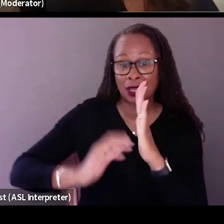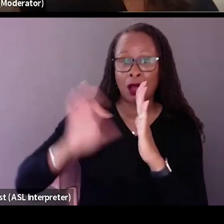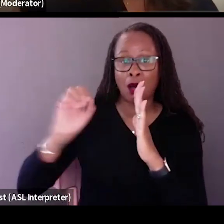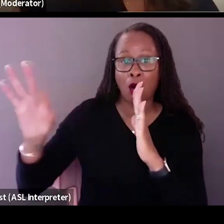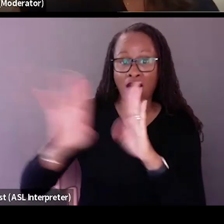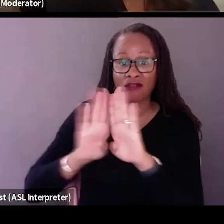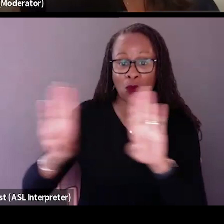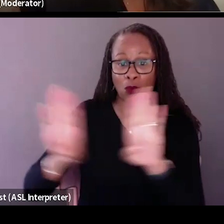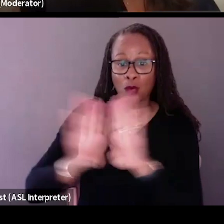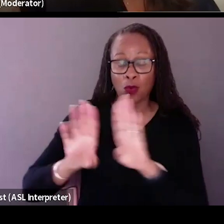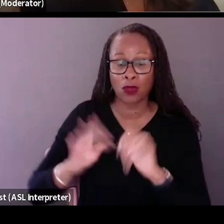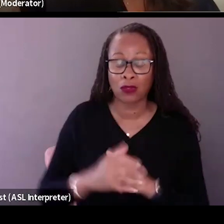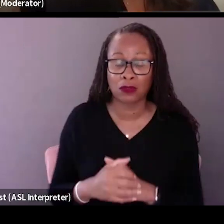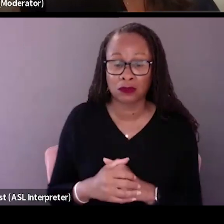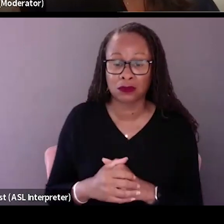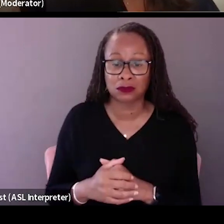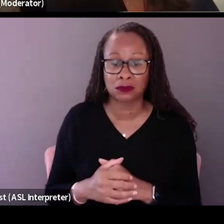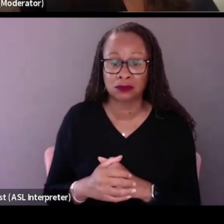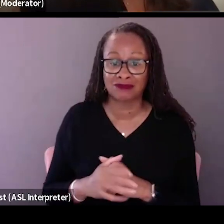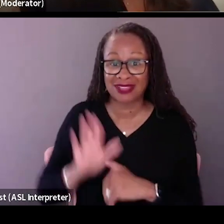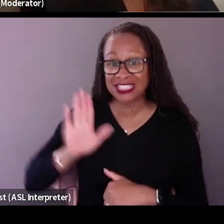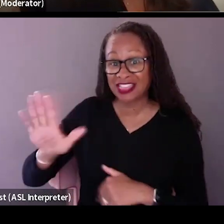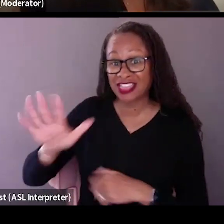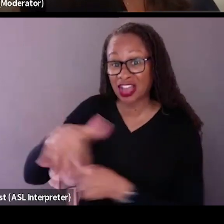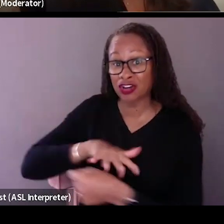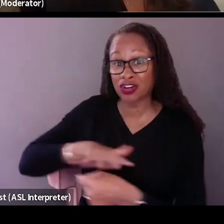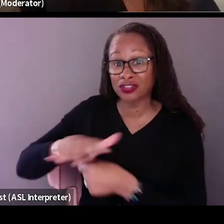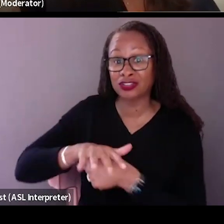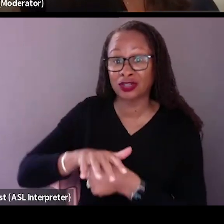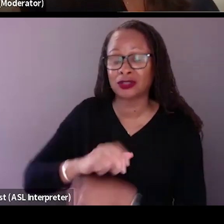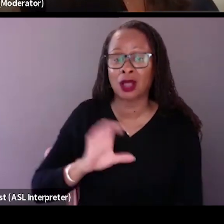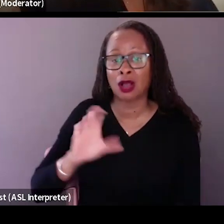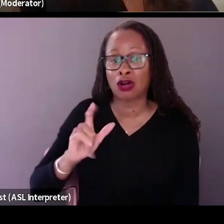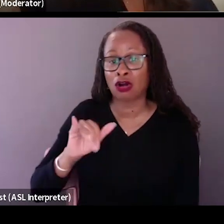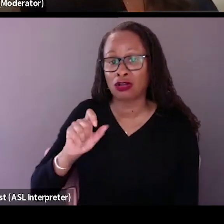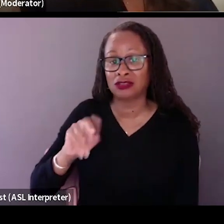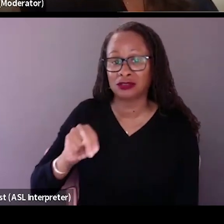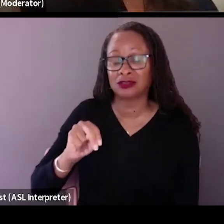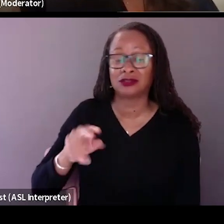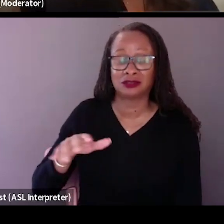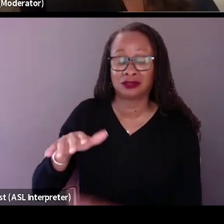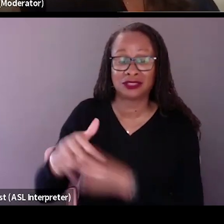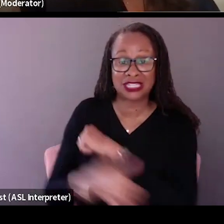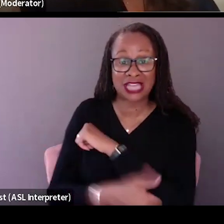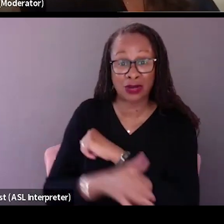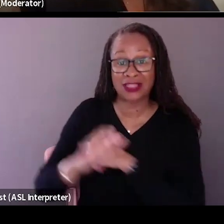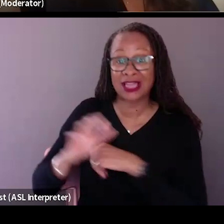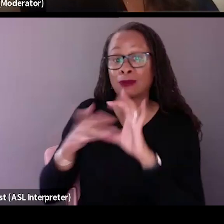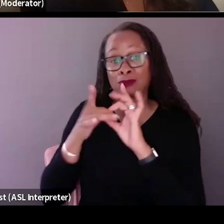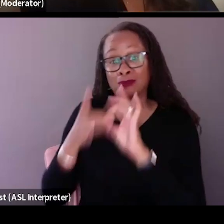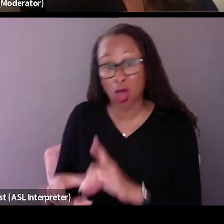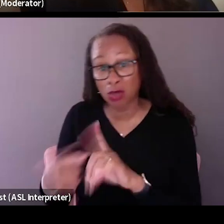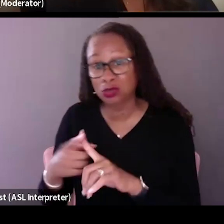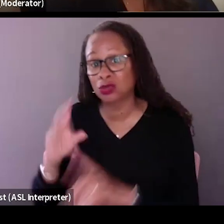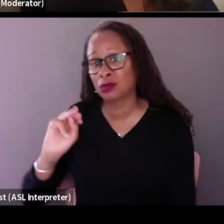I mean, this was their neighborhood. Colleton County was the Murdaughs, they owned this. So I was with Julia, I was like, there's no way.